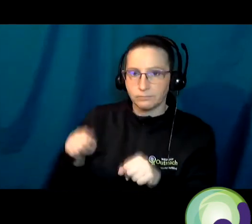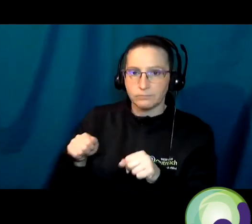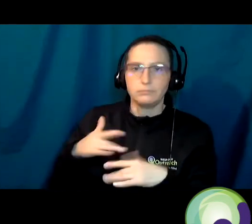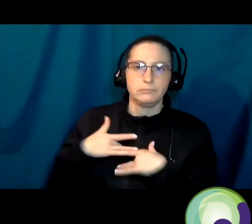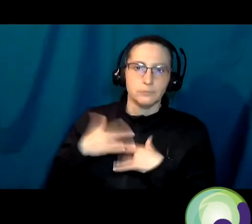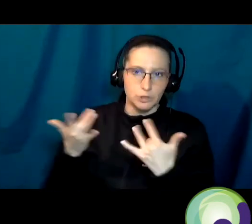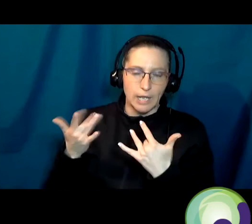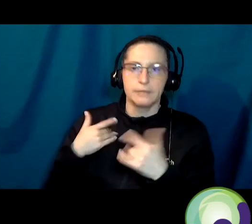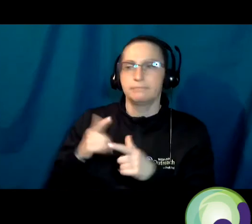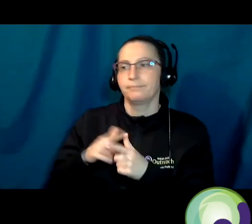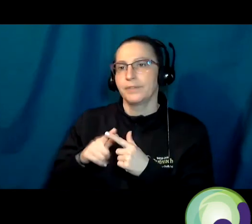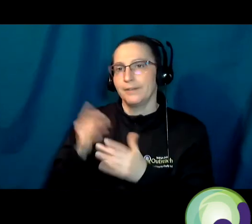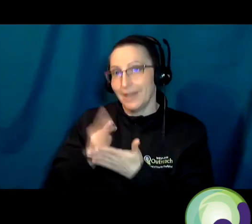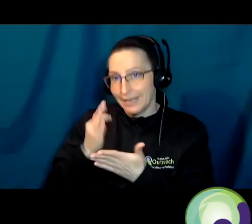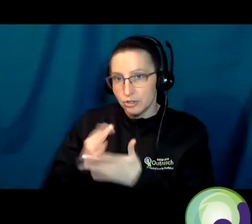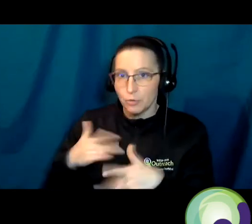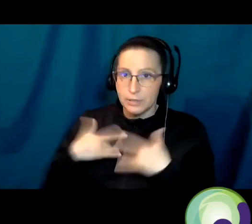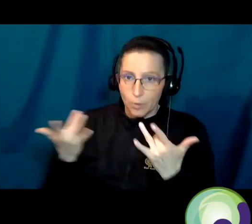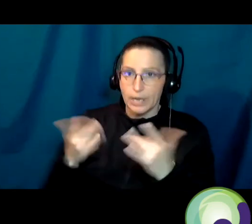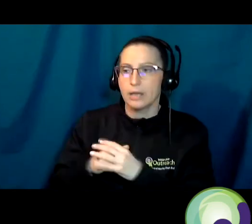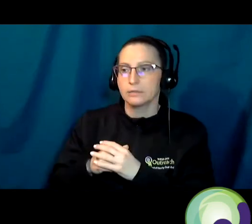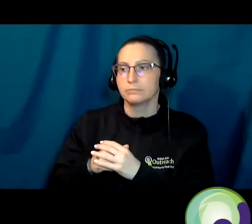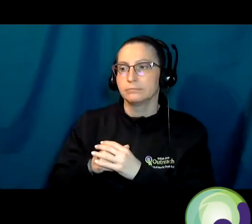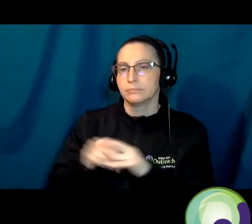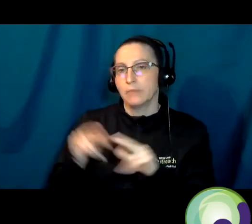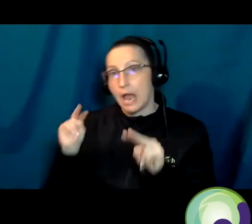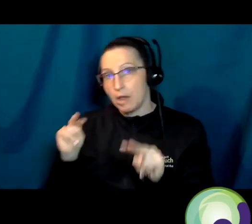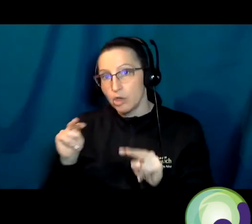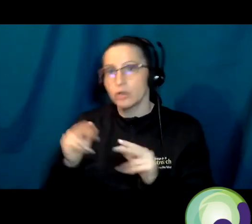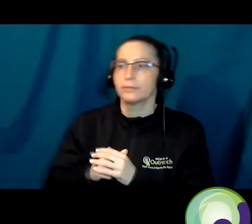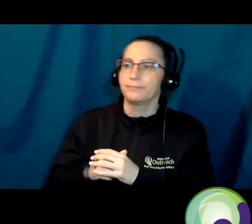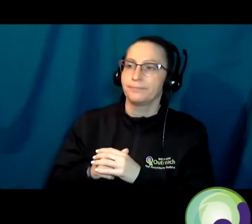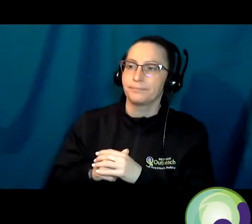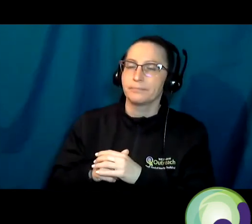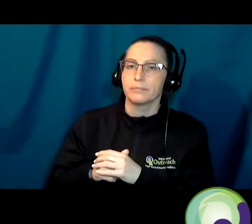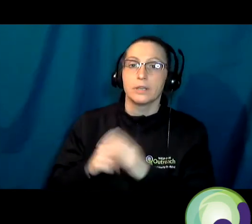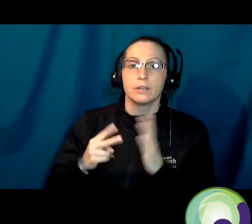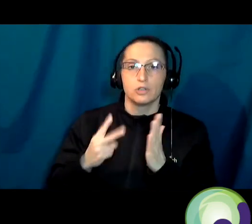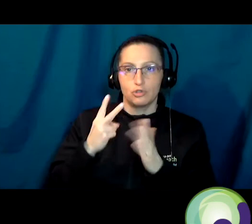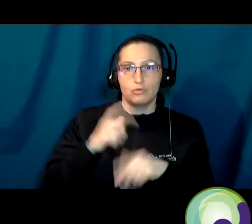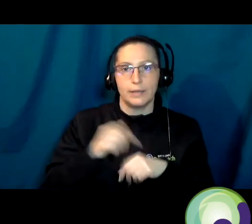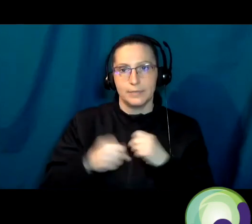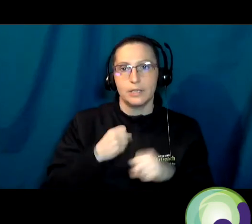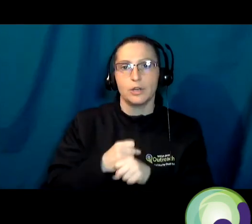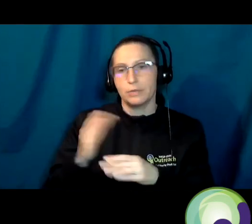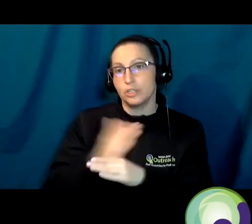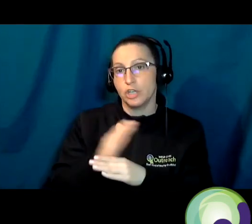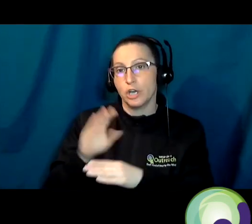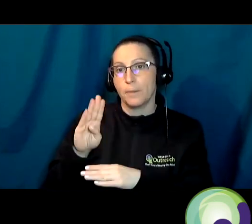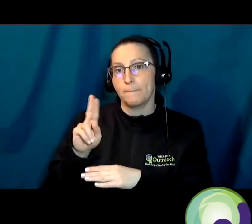the financial statements, the outlook, and then twice a year we're able to share bonuses.